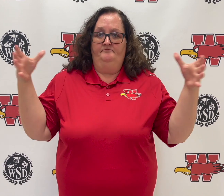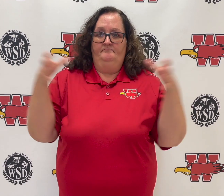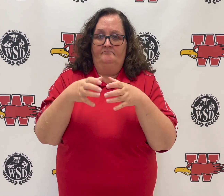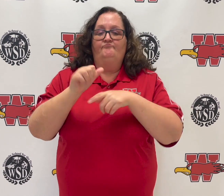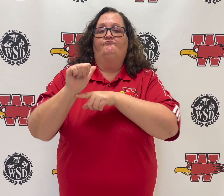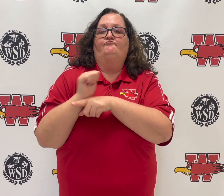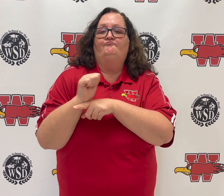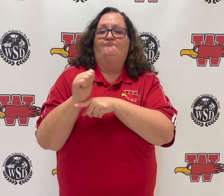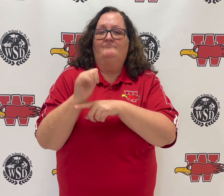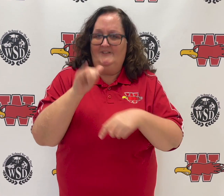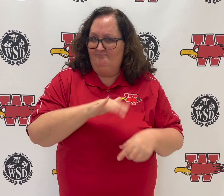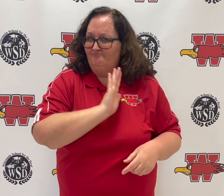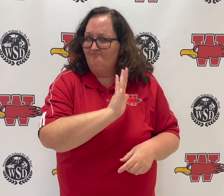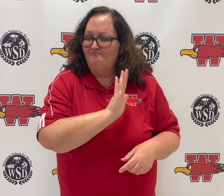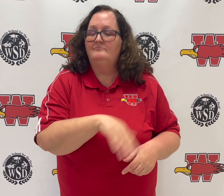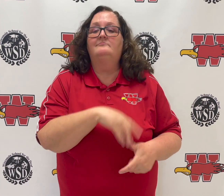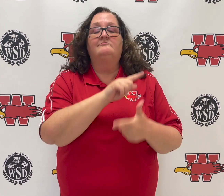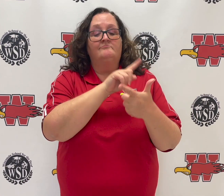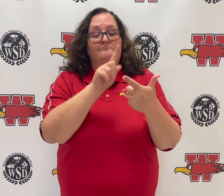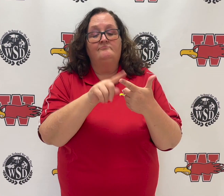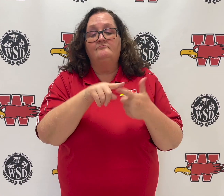getting the team together, ready to practice.